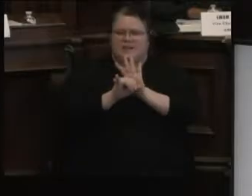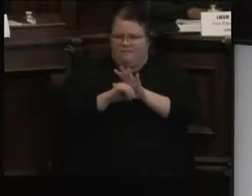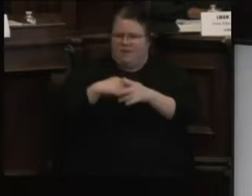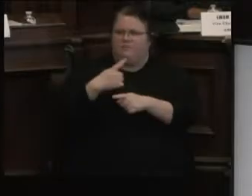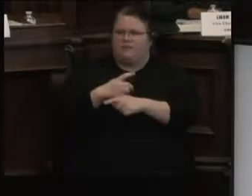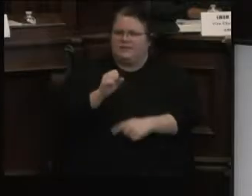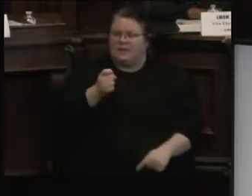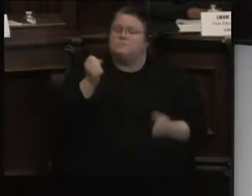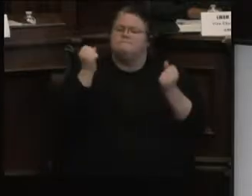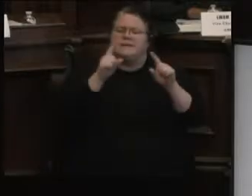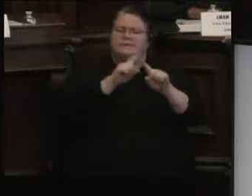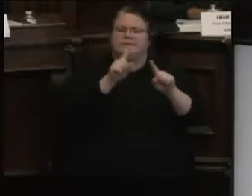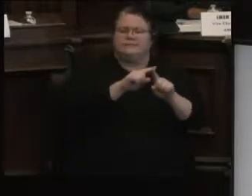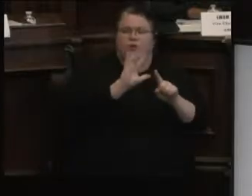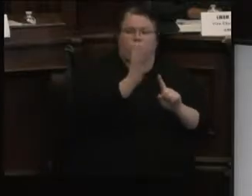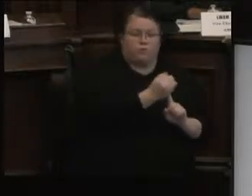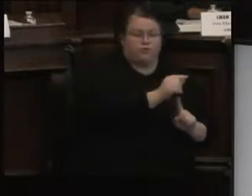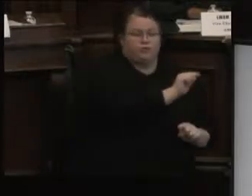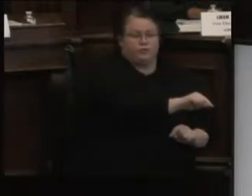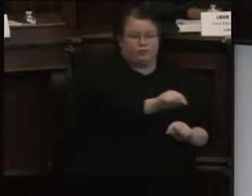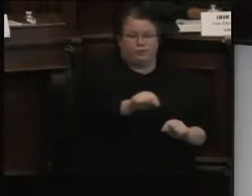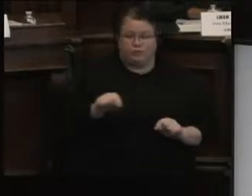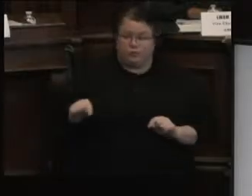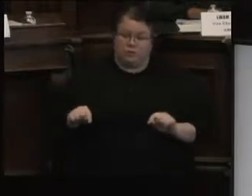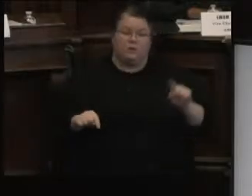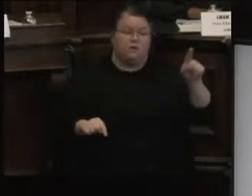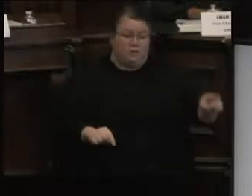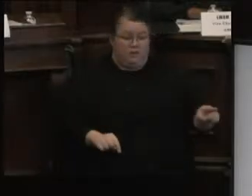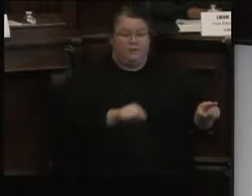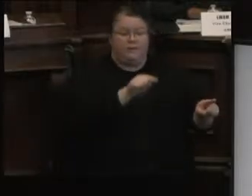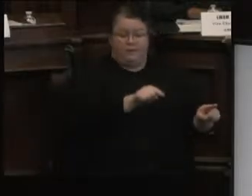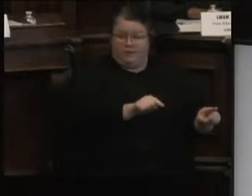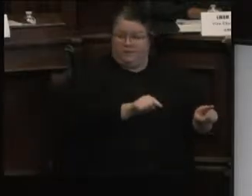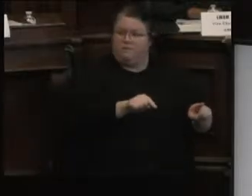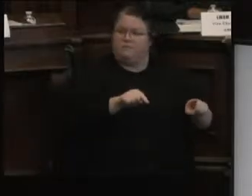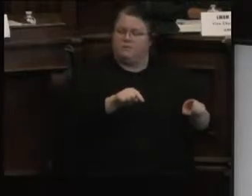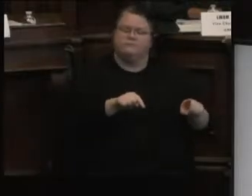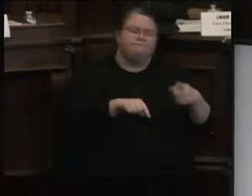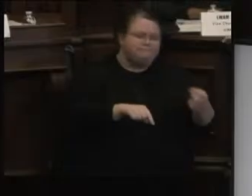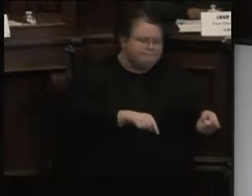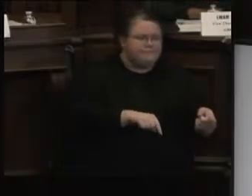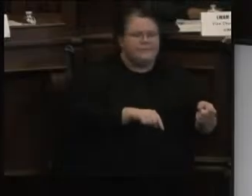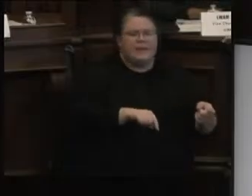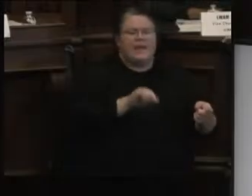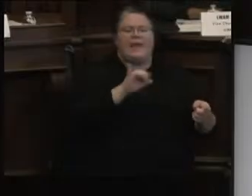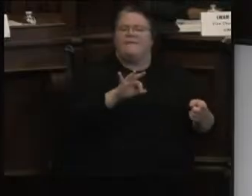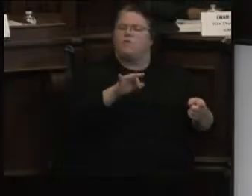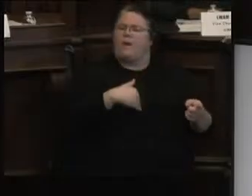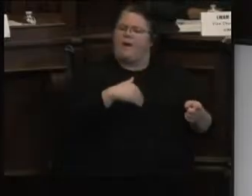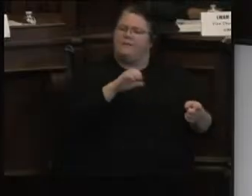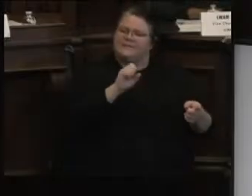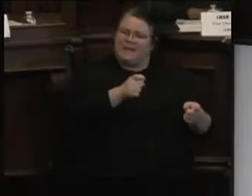need to make sure that there's proper sexing of a team. There